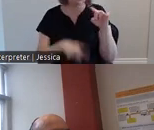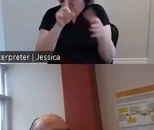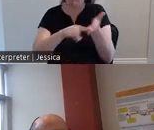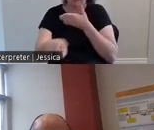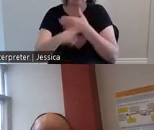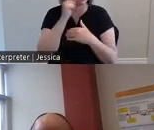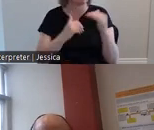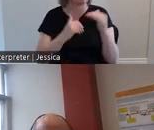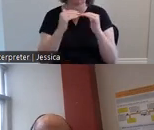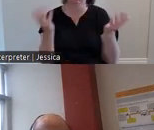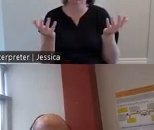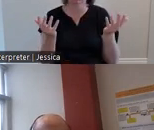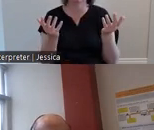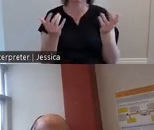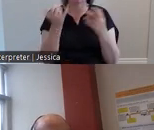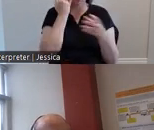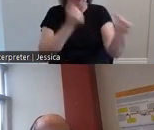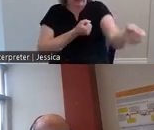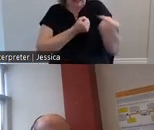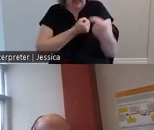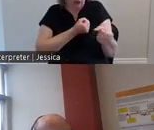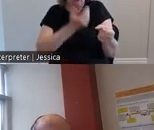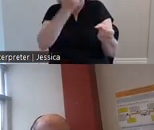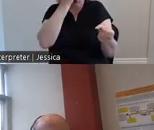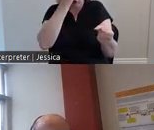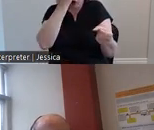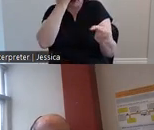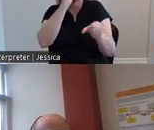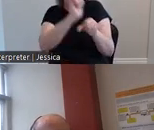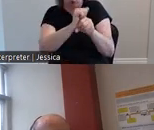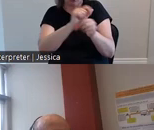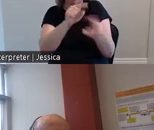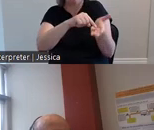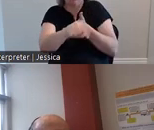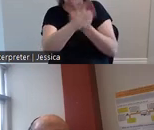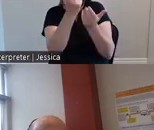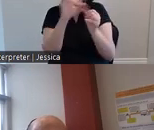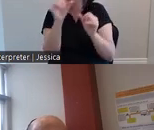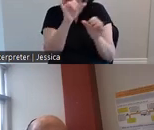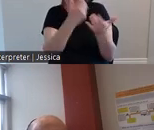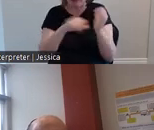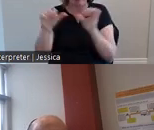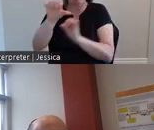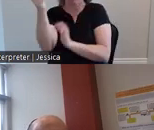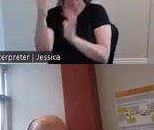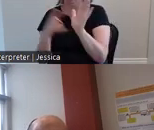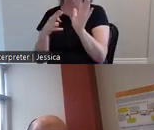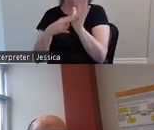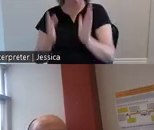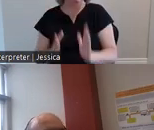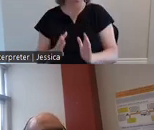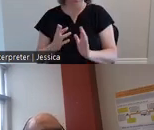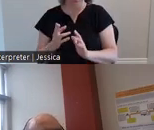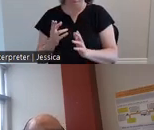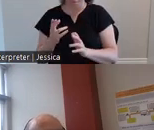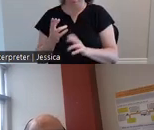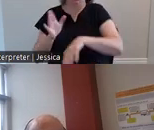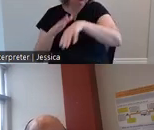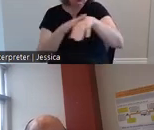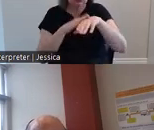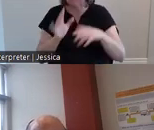So you need to pay them for their expertise and labor, just as you would any other consultant. Um, and not every library has the ability to do that.